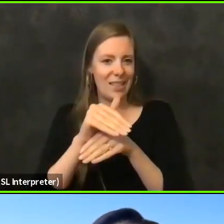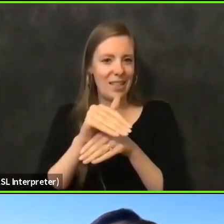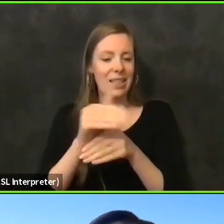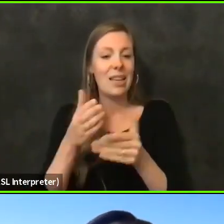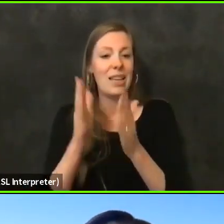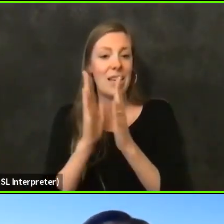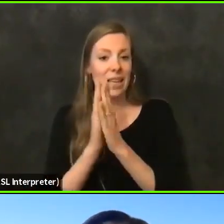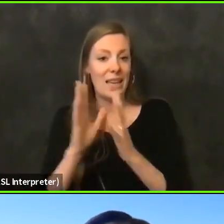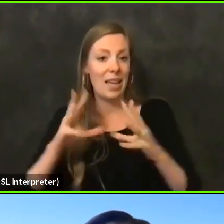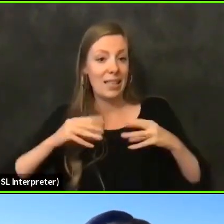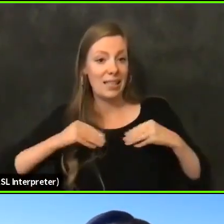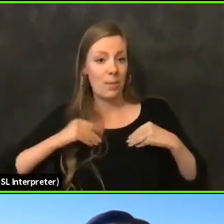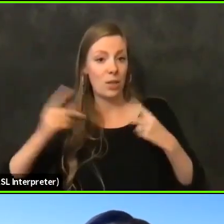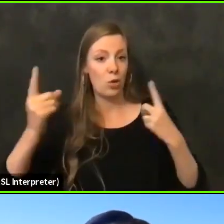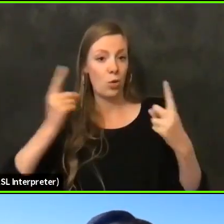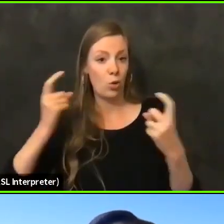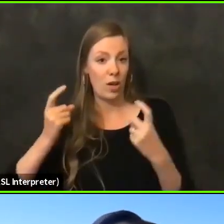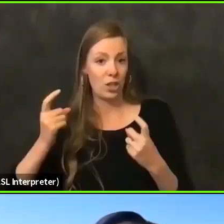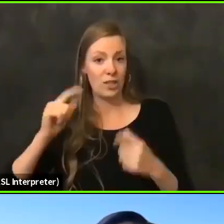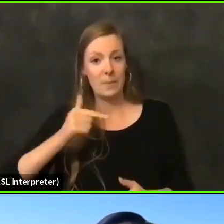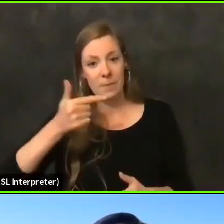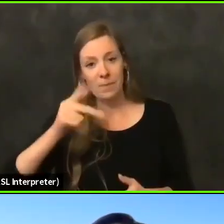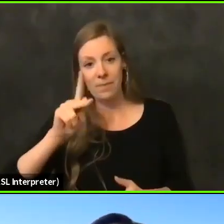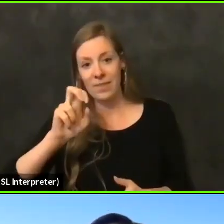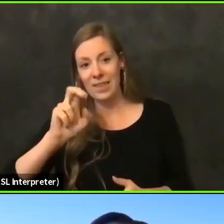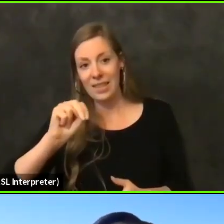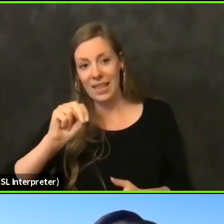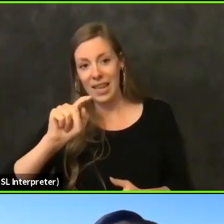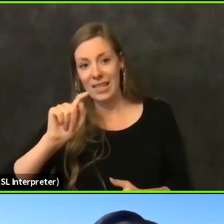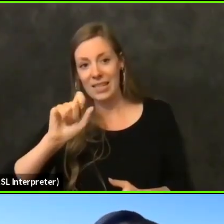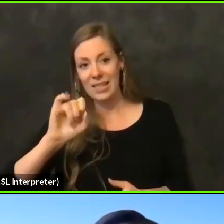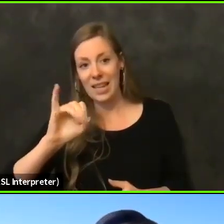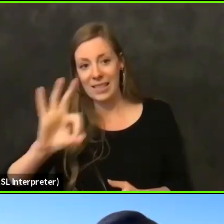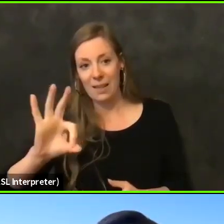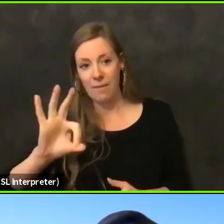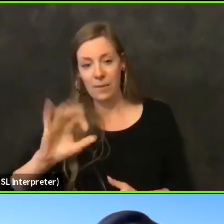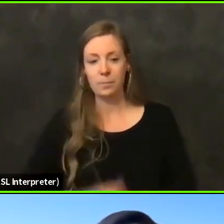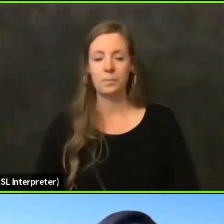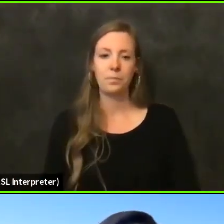For more on this, I'd like to turn to Ken Taseff, our vaccine mission manager.